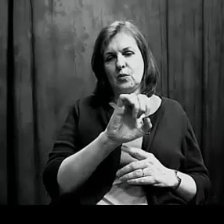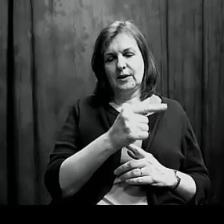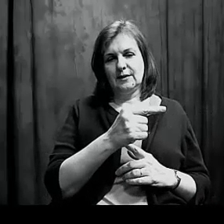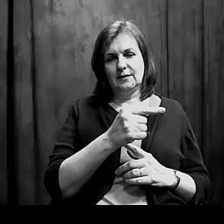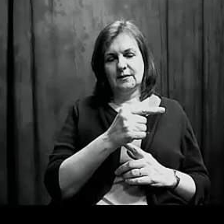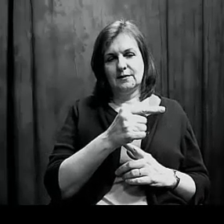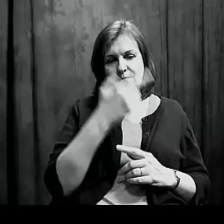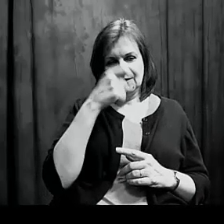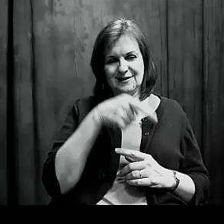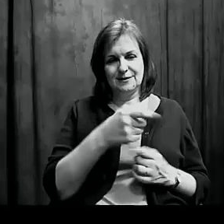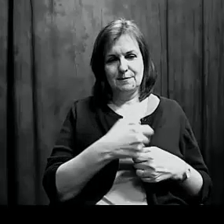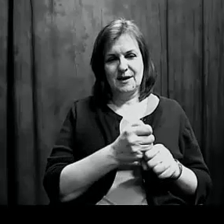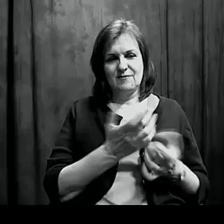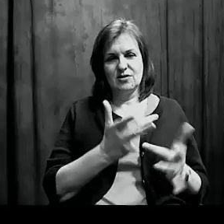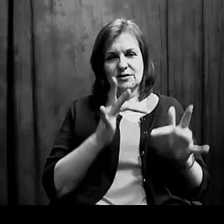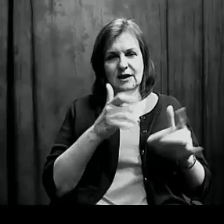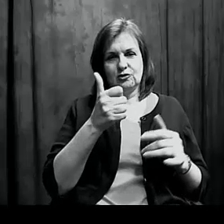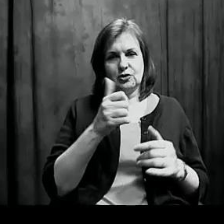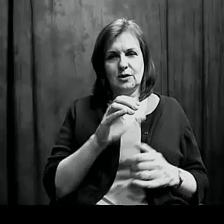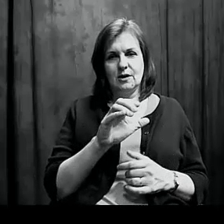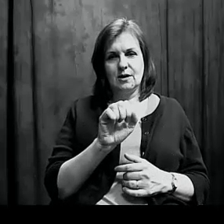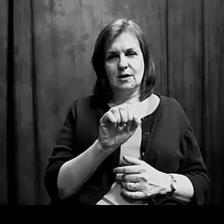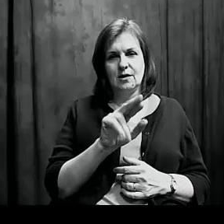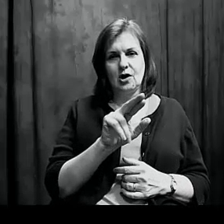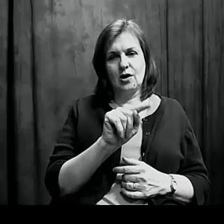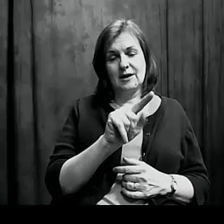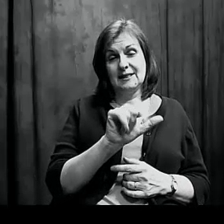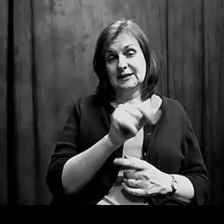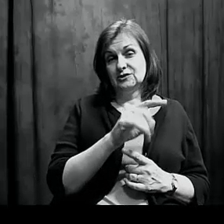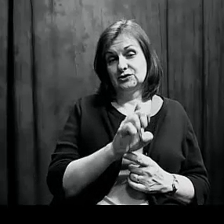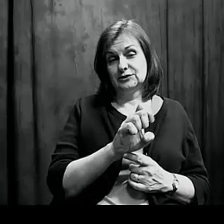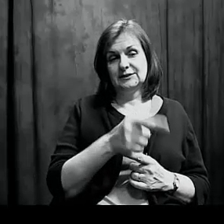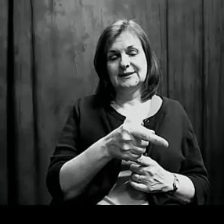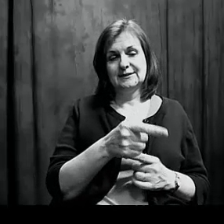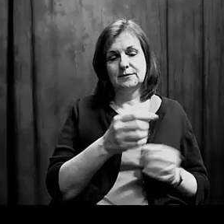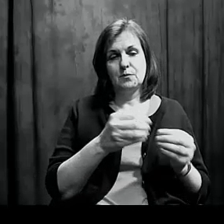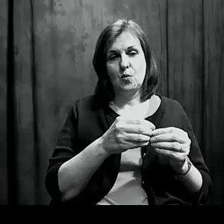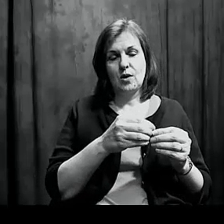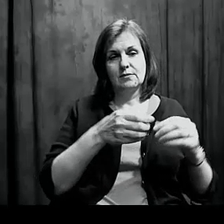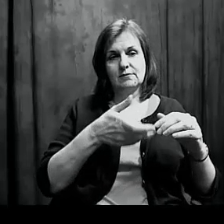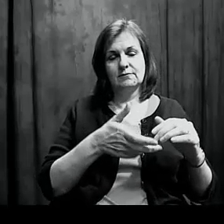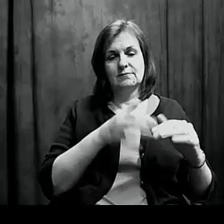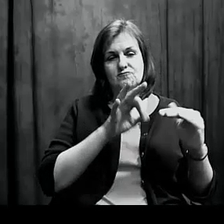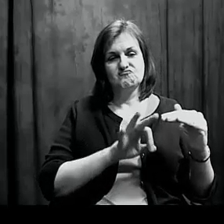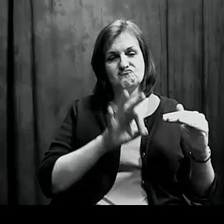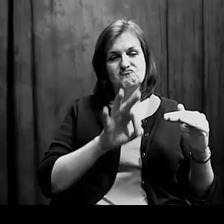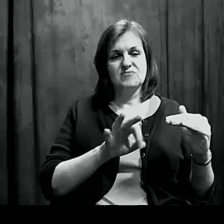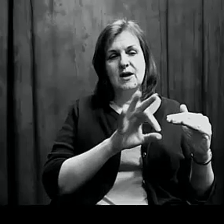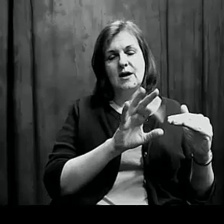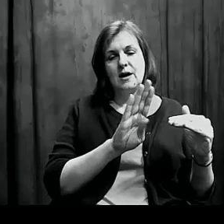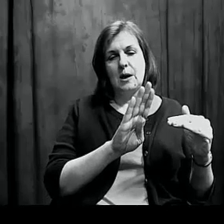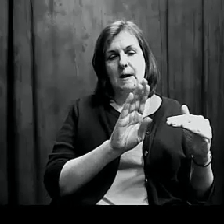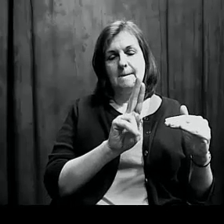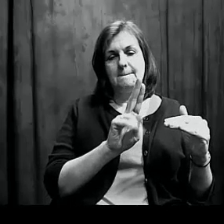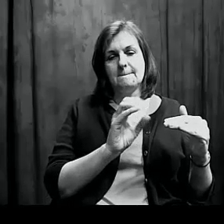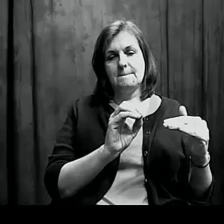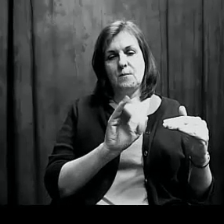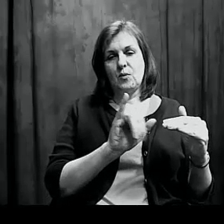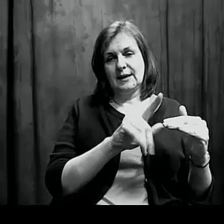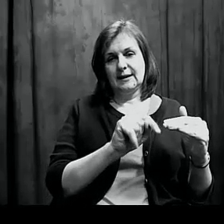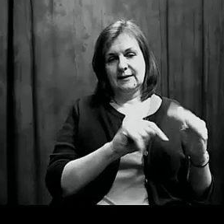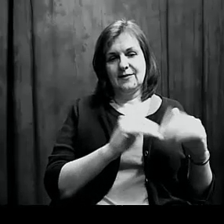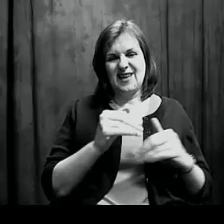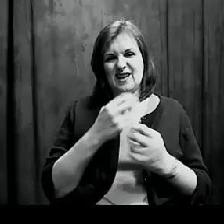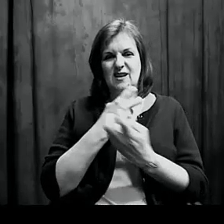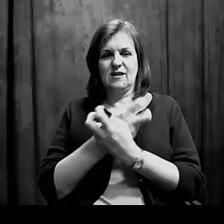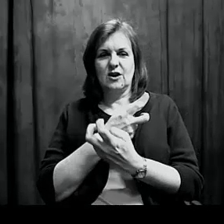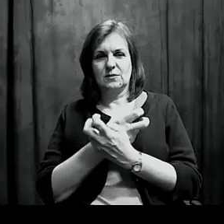being buoyant the shark has that cartilage - so he is much more buoyant than an organism that has a heavy skeleton